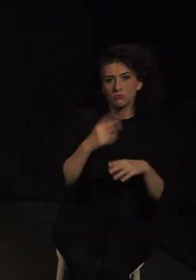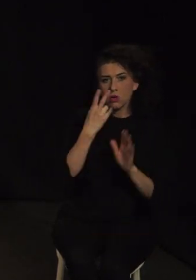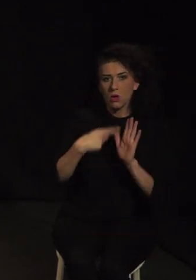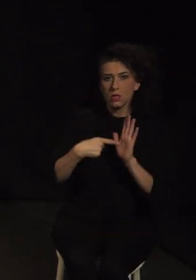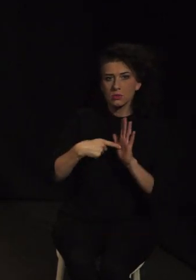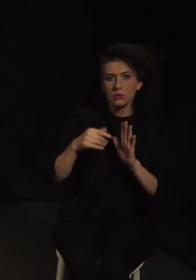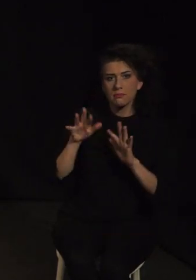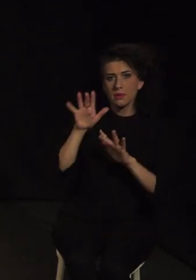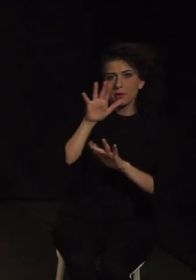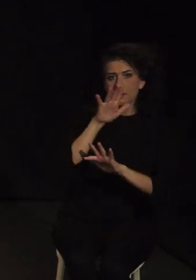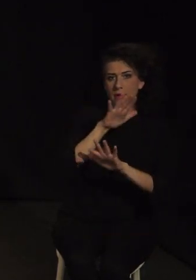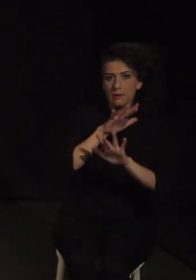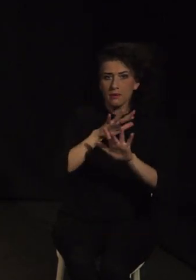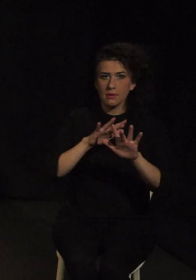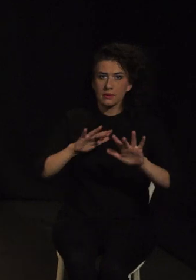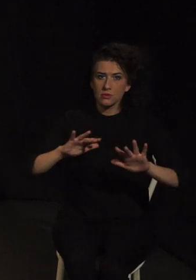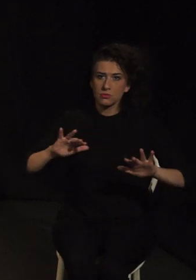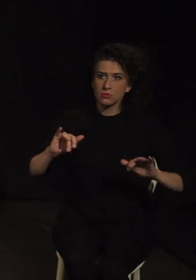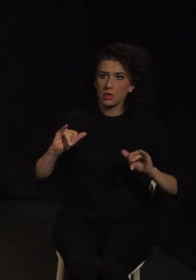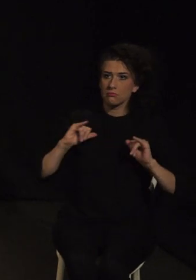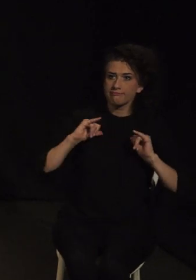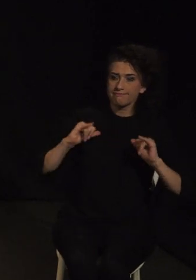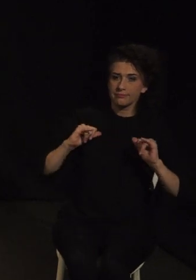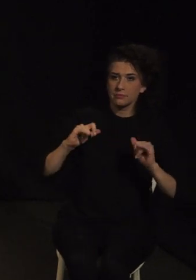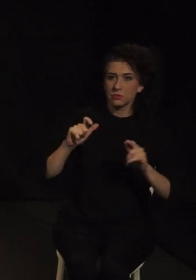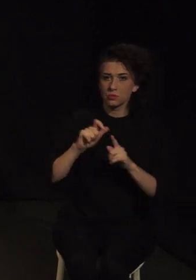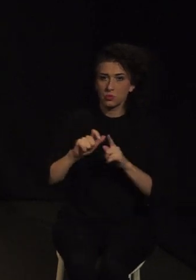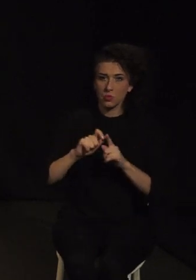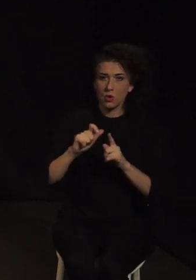of the word that really creates the world.